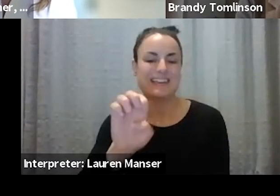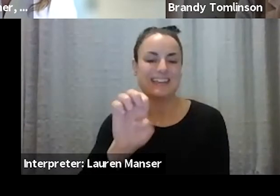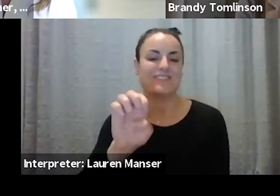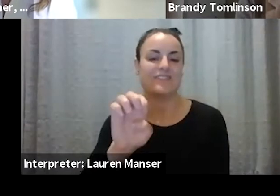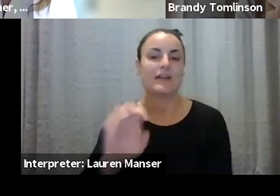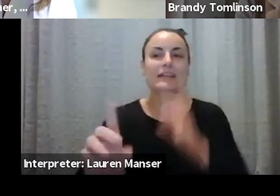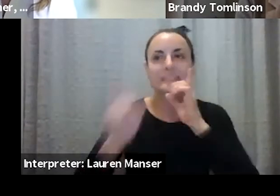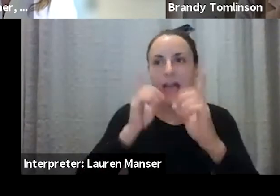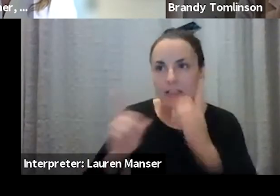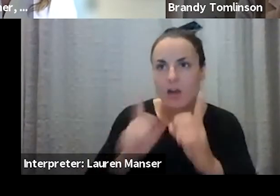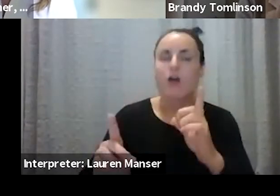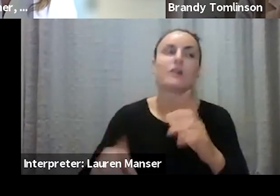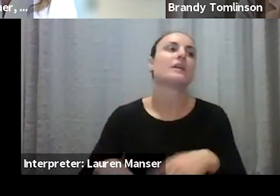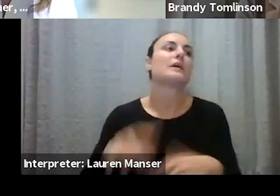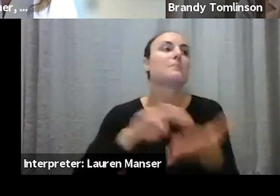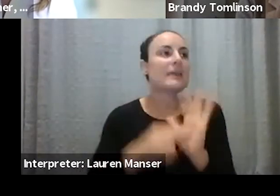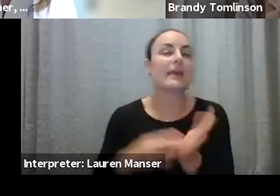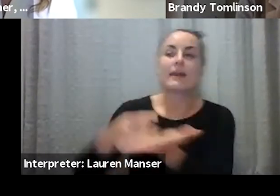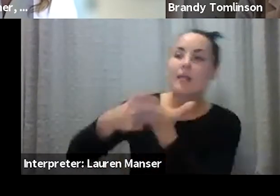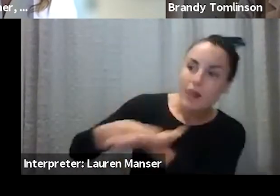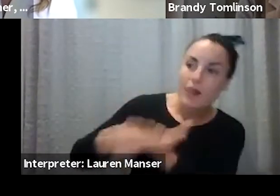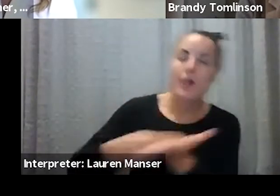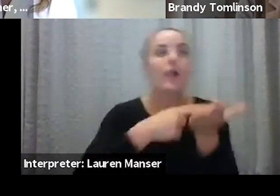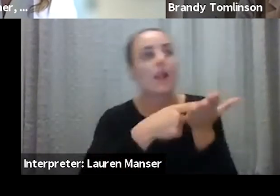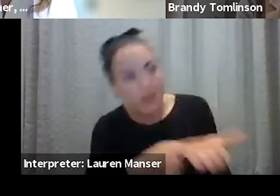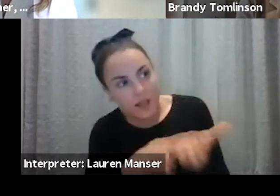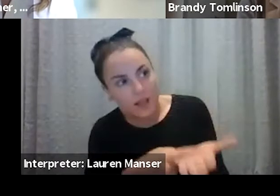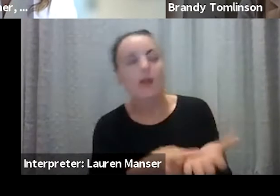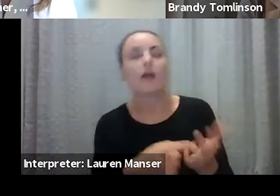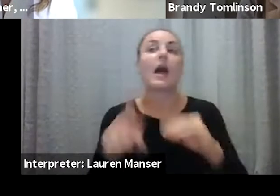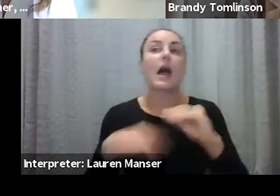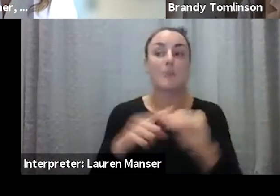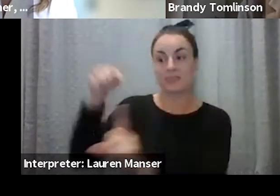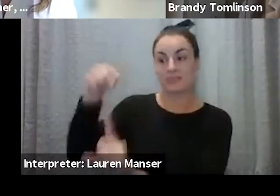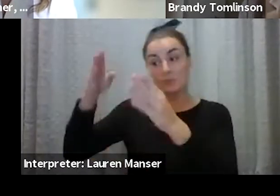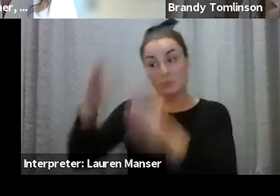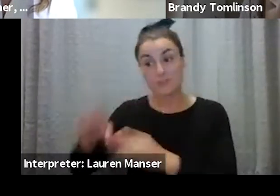written or oral dialogue about the person's need for an accommodation.